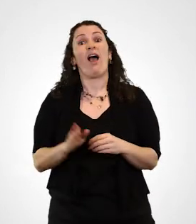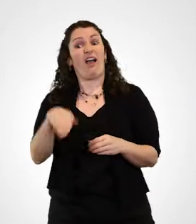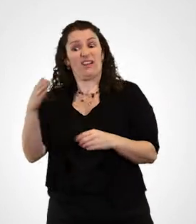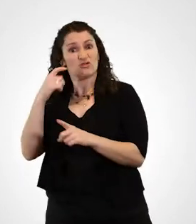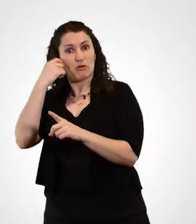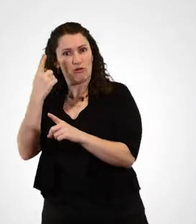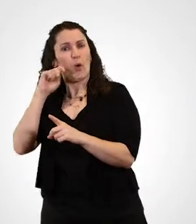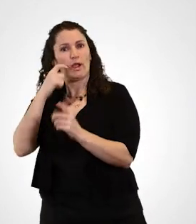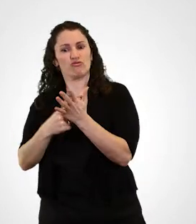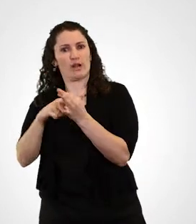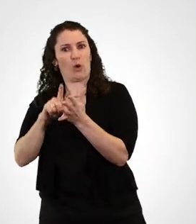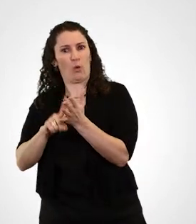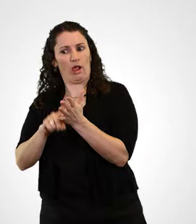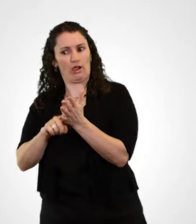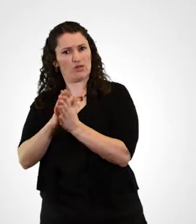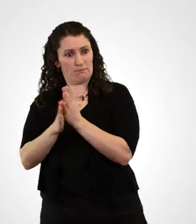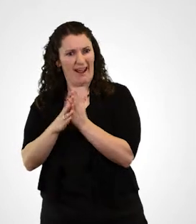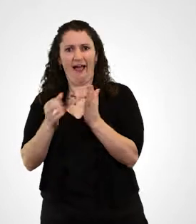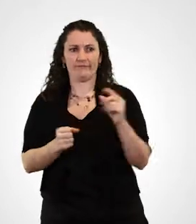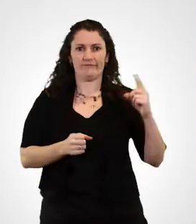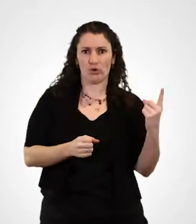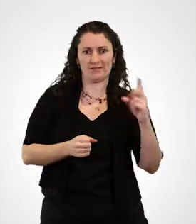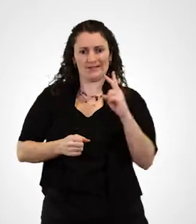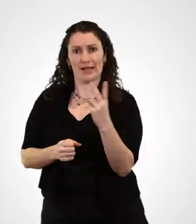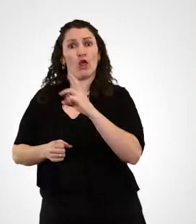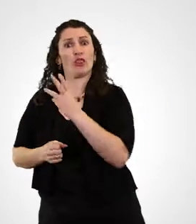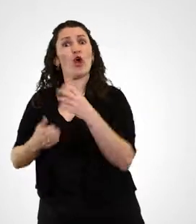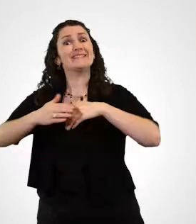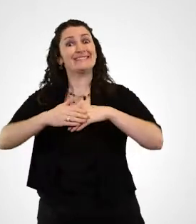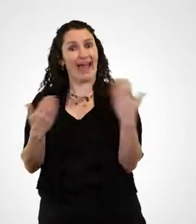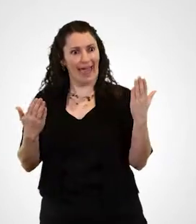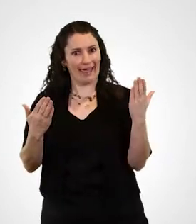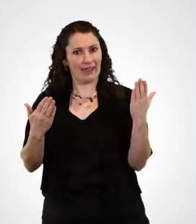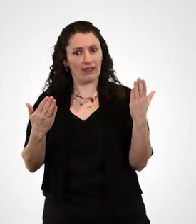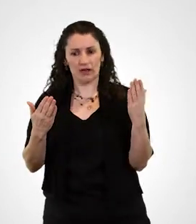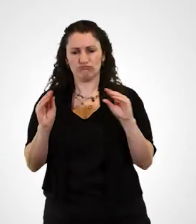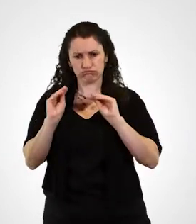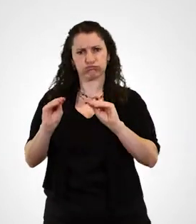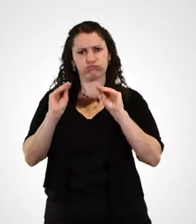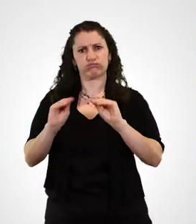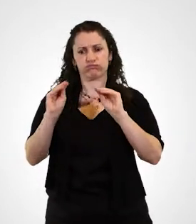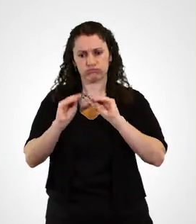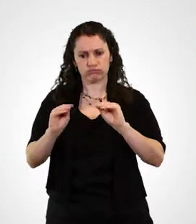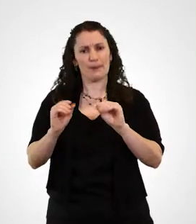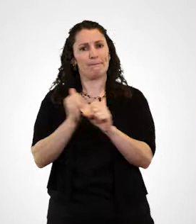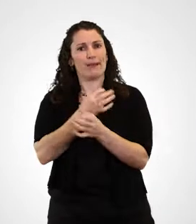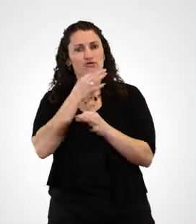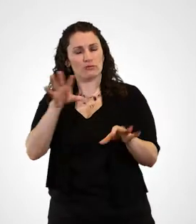And so you have three days of experiences that really help the children to solidify the letter-sound correspondence.